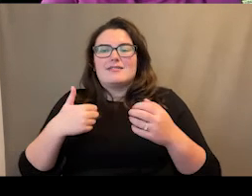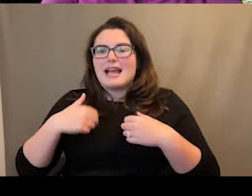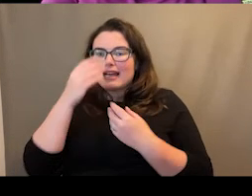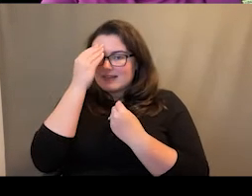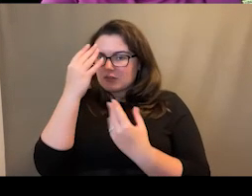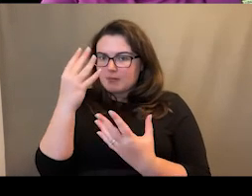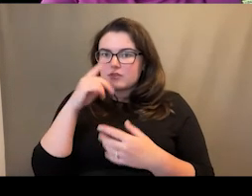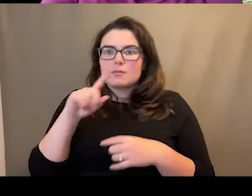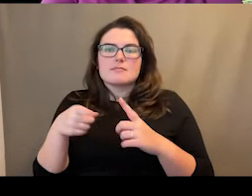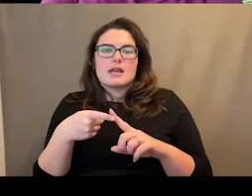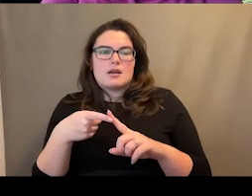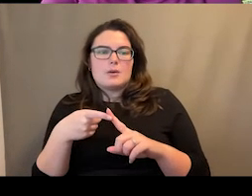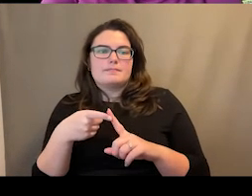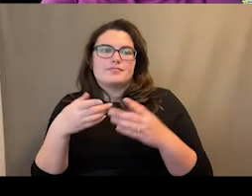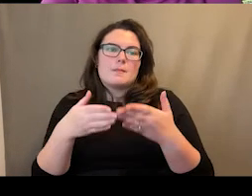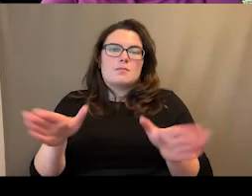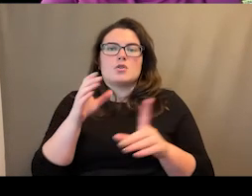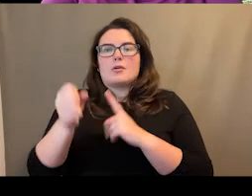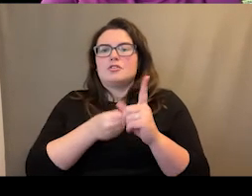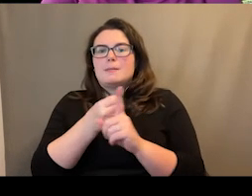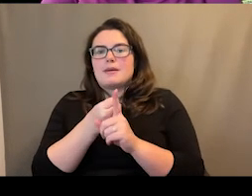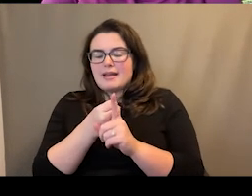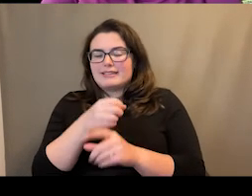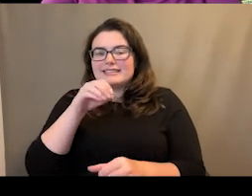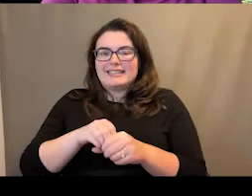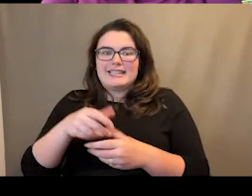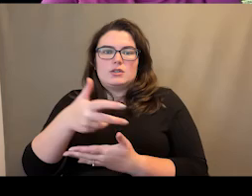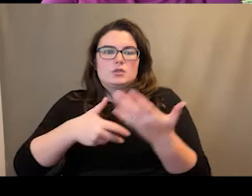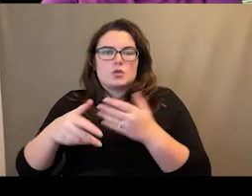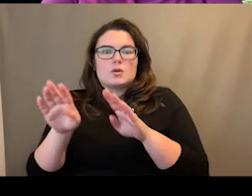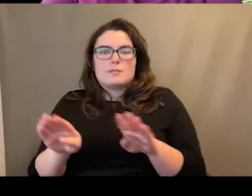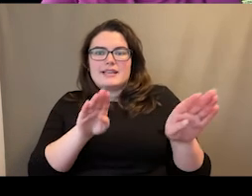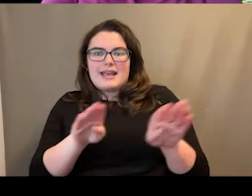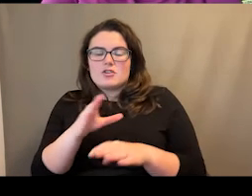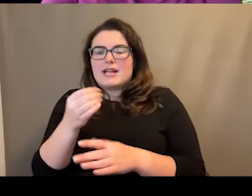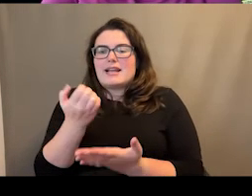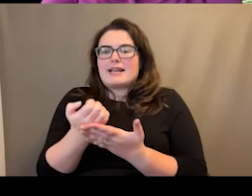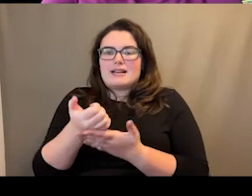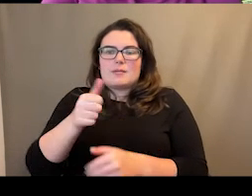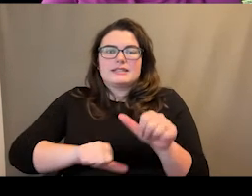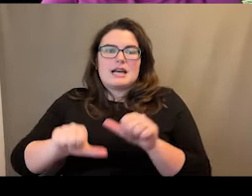about broader impacts in the social behavior on economic sciences. It is not exhaustive,